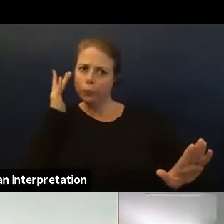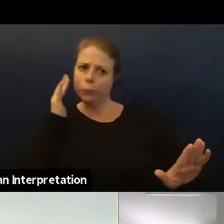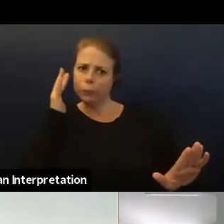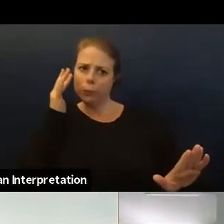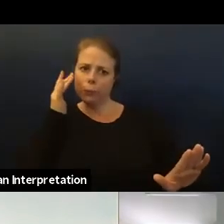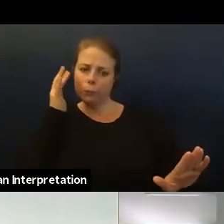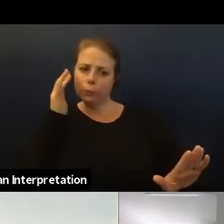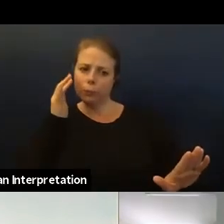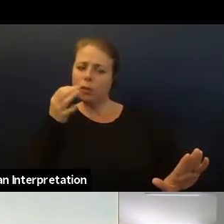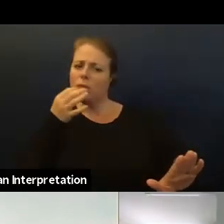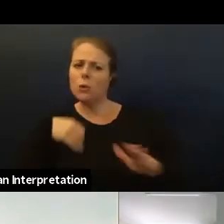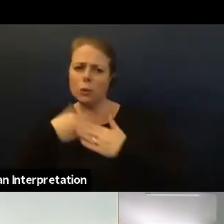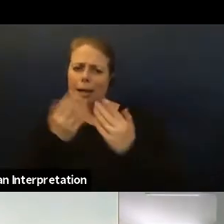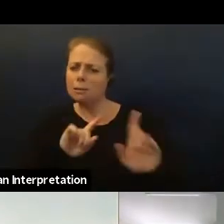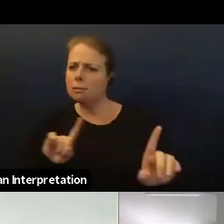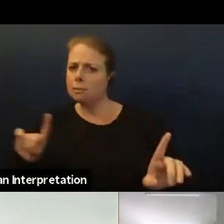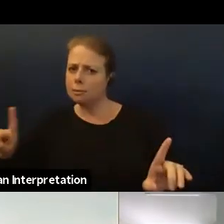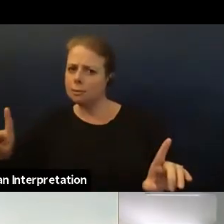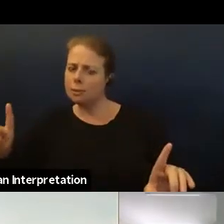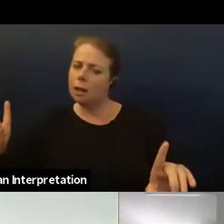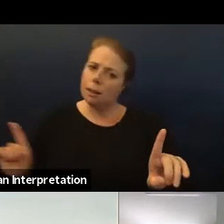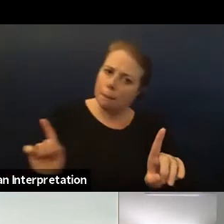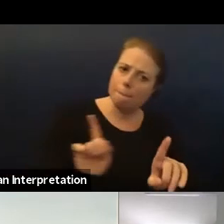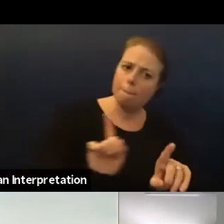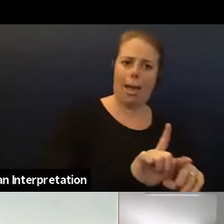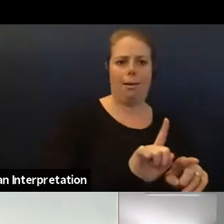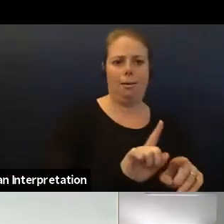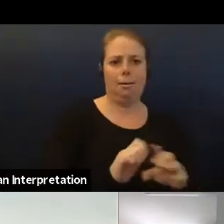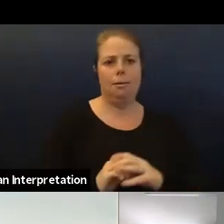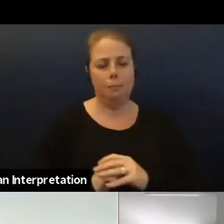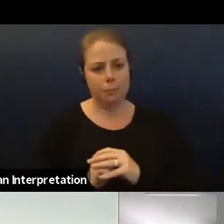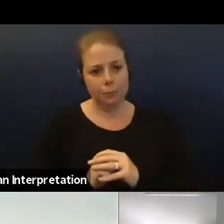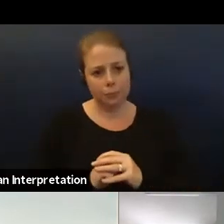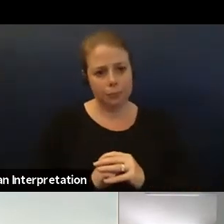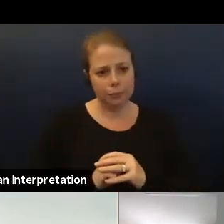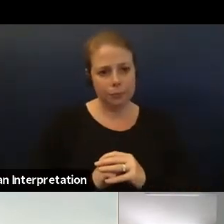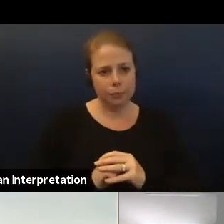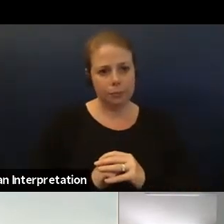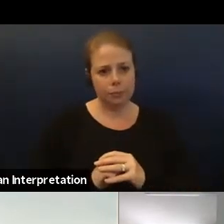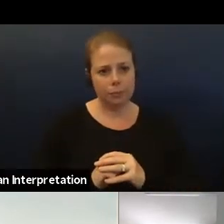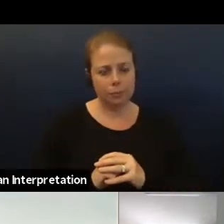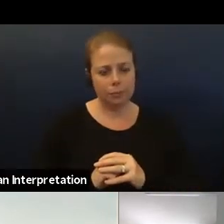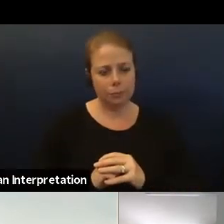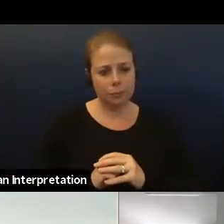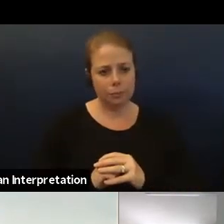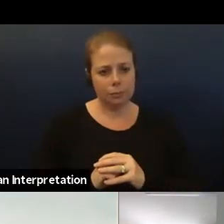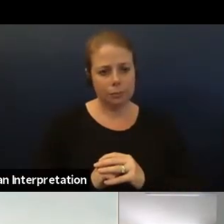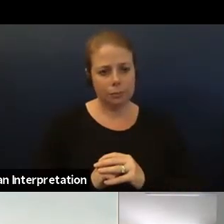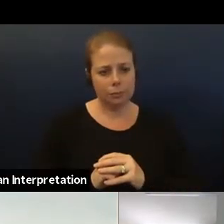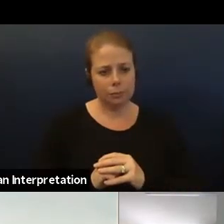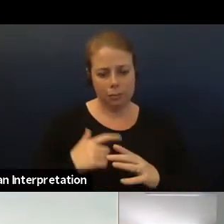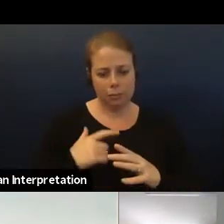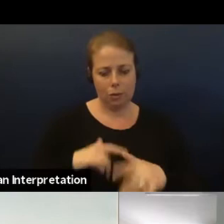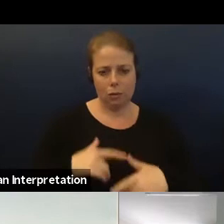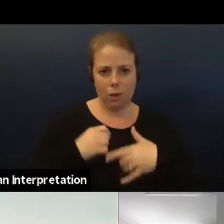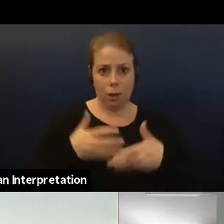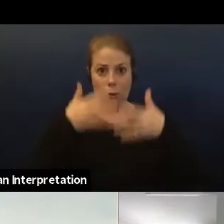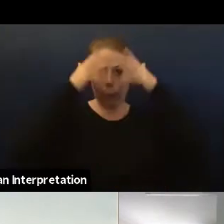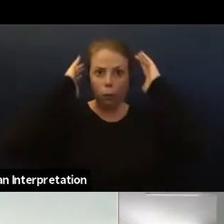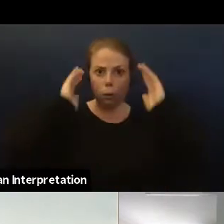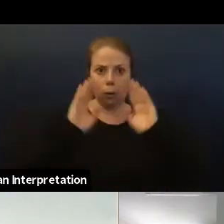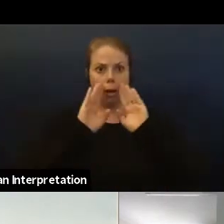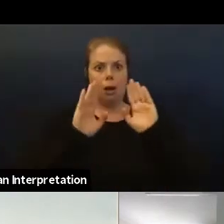and then return without the overwhelm and amazement to begin the scoring process.